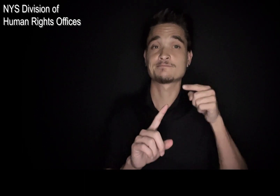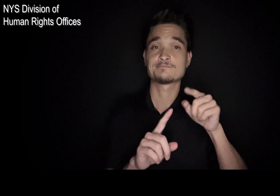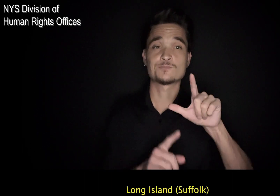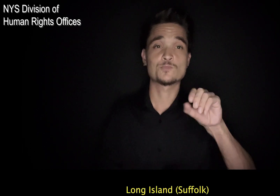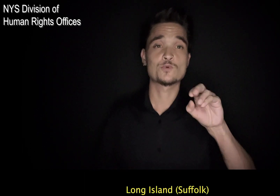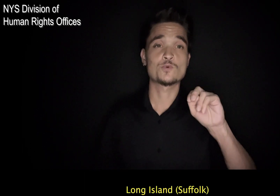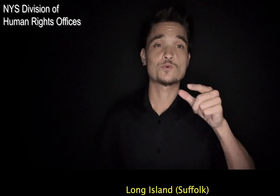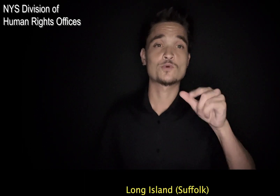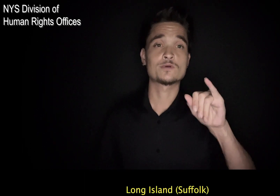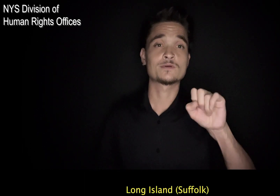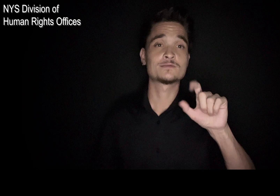Long Island (Suffolk)